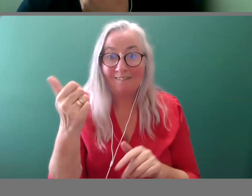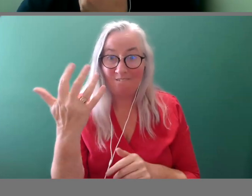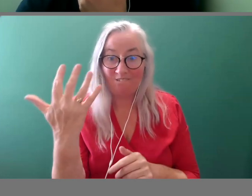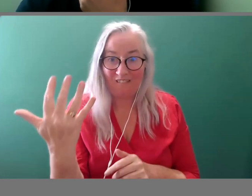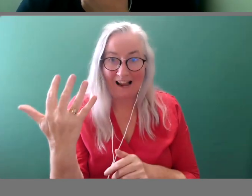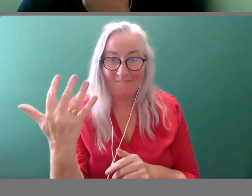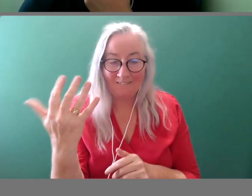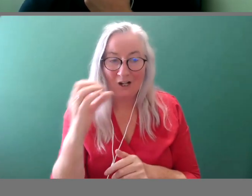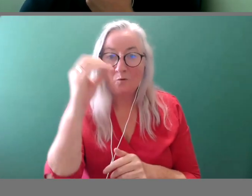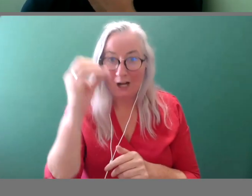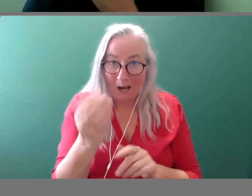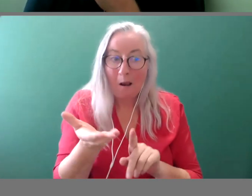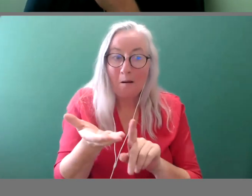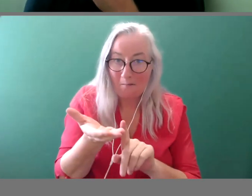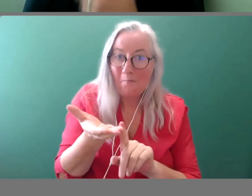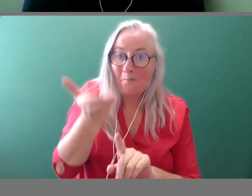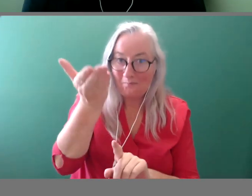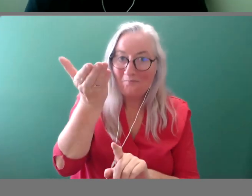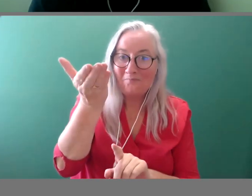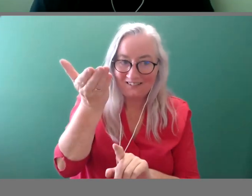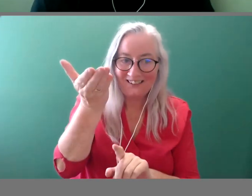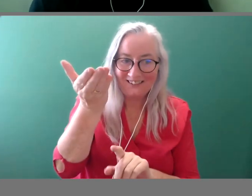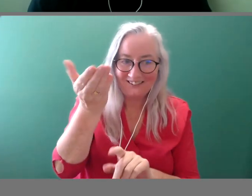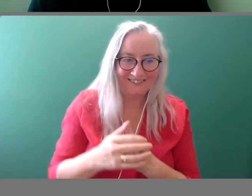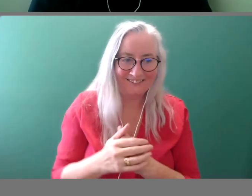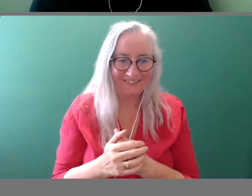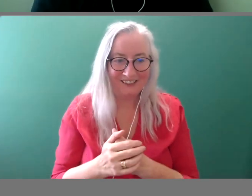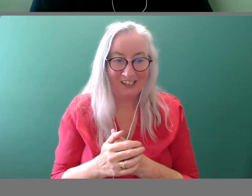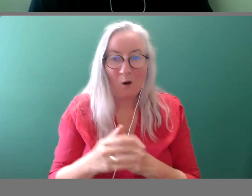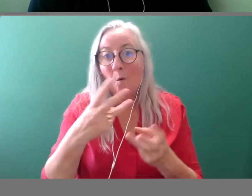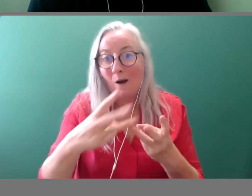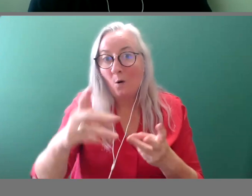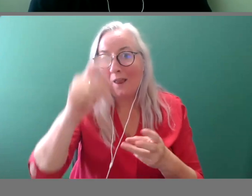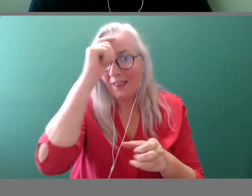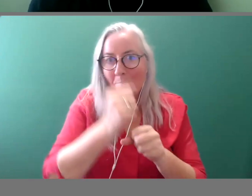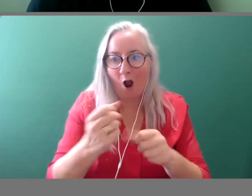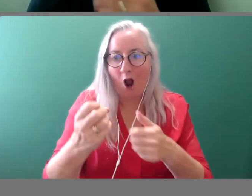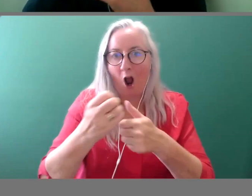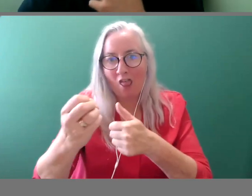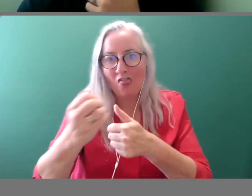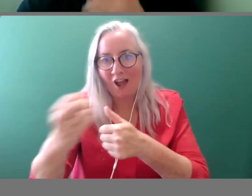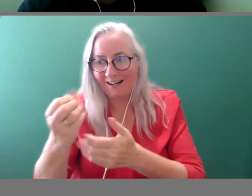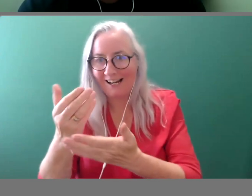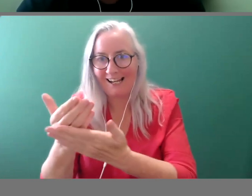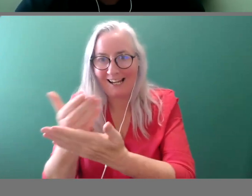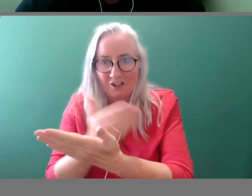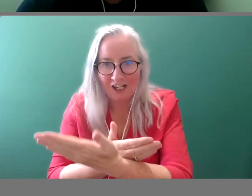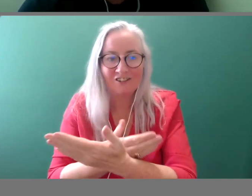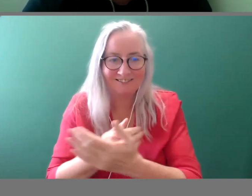increased a little bit there when we take account of the various other legislation accounted for.